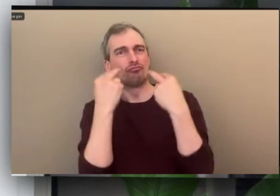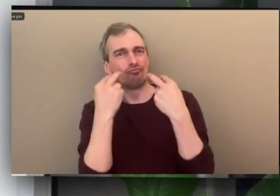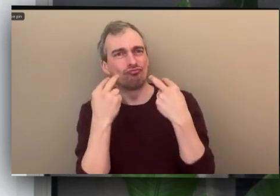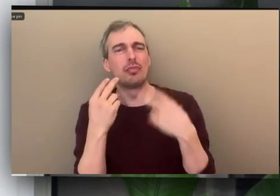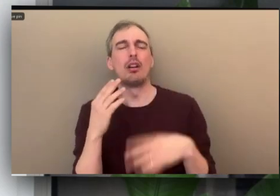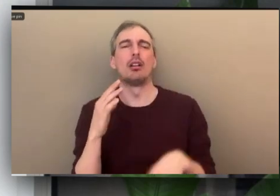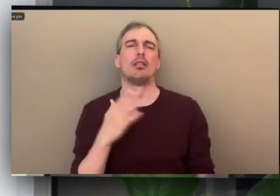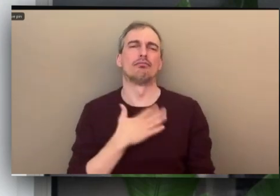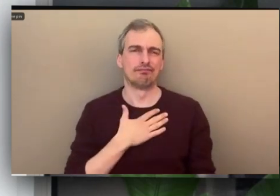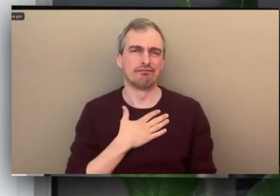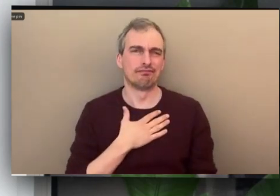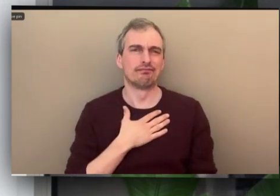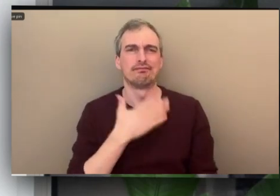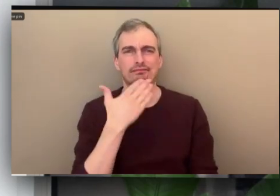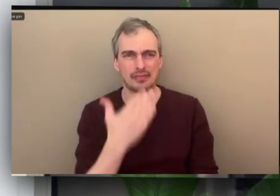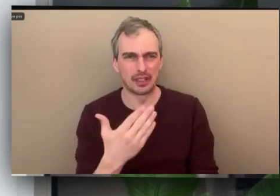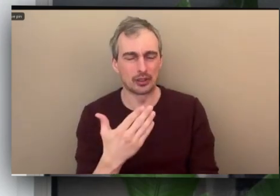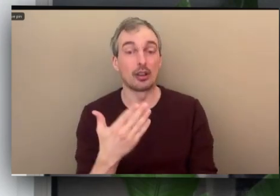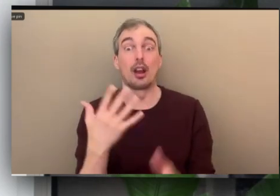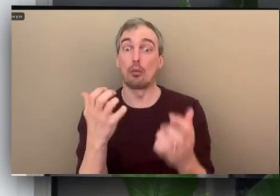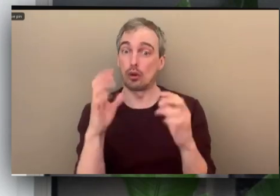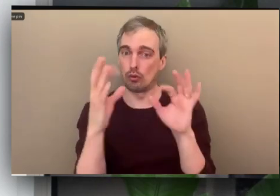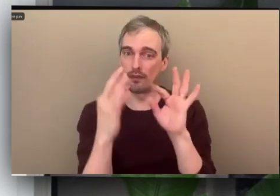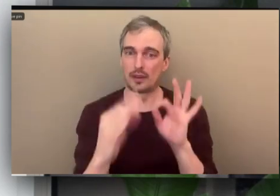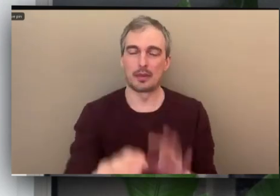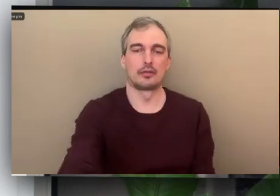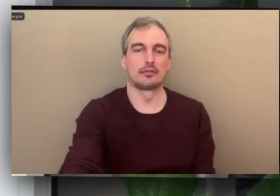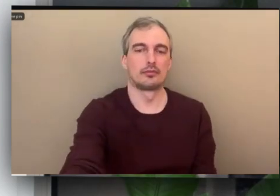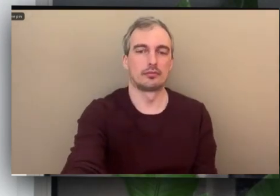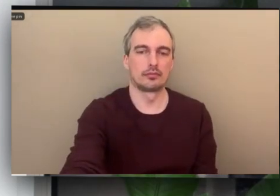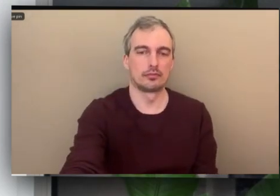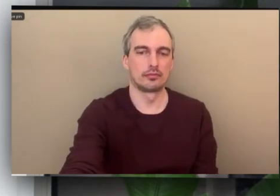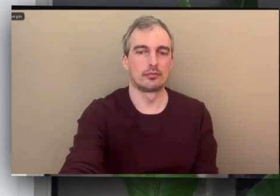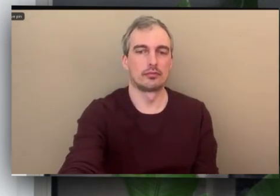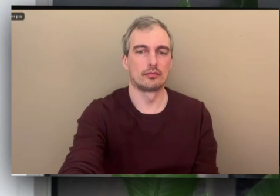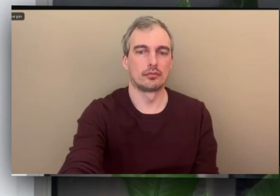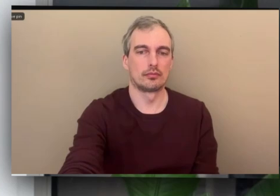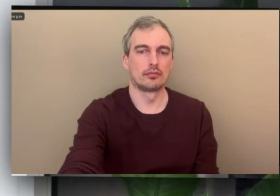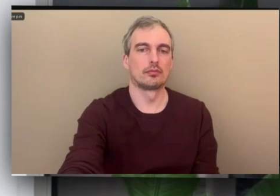And the last thing I would say is: In my theme for Verizon's accessibility